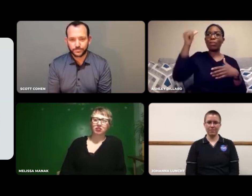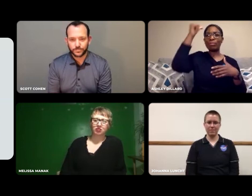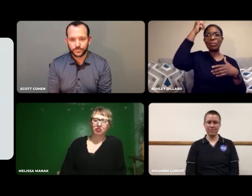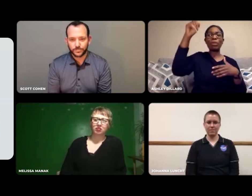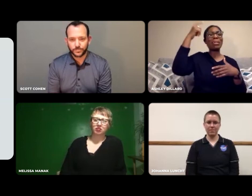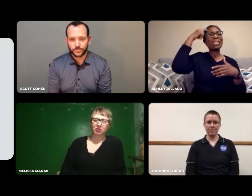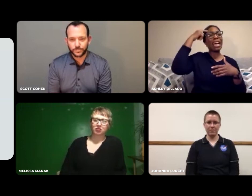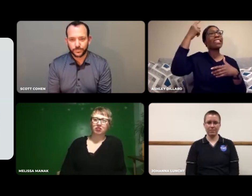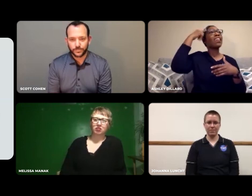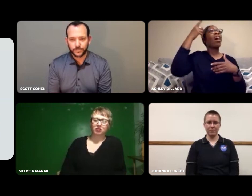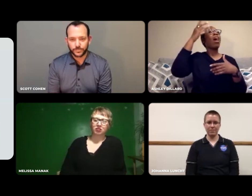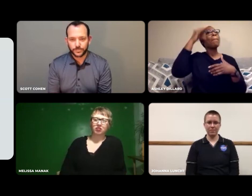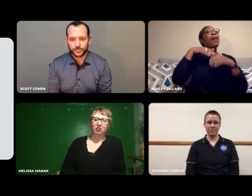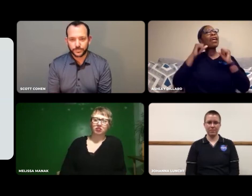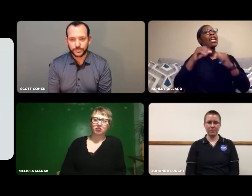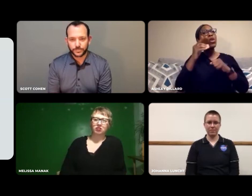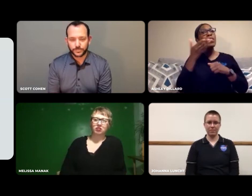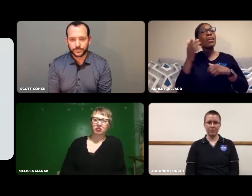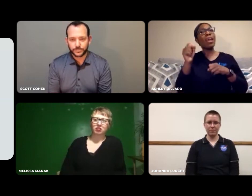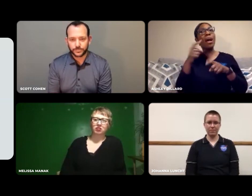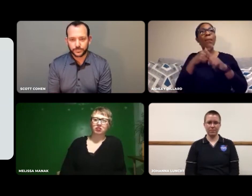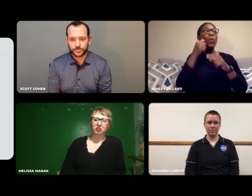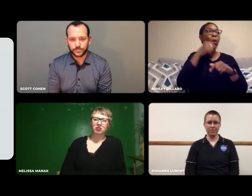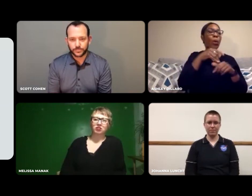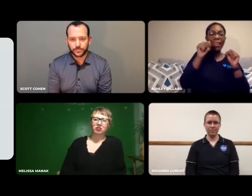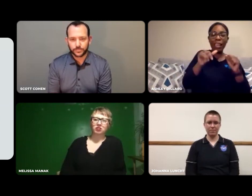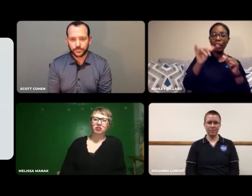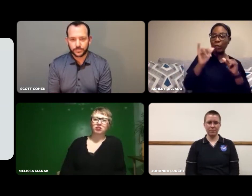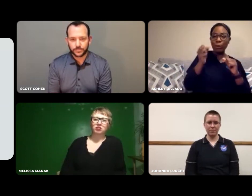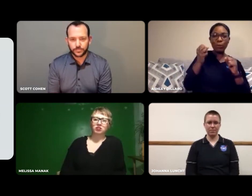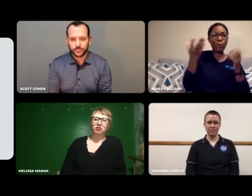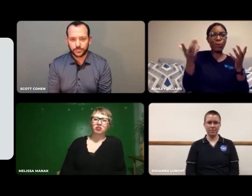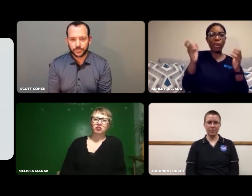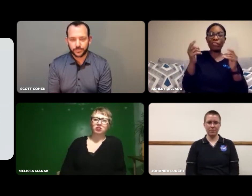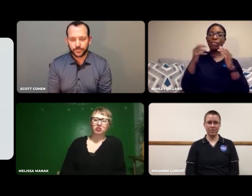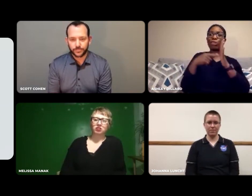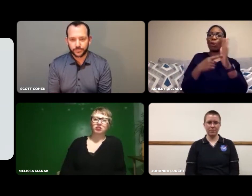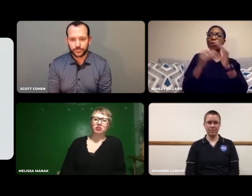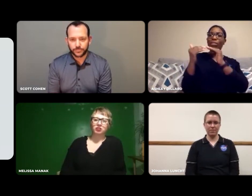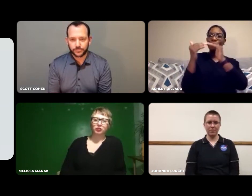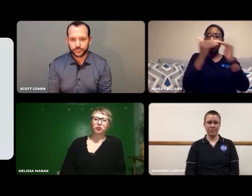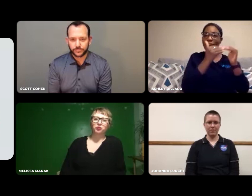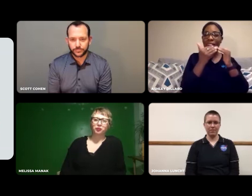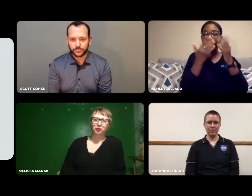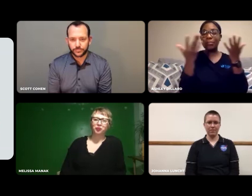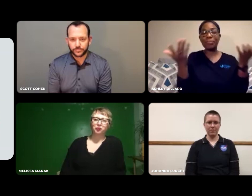Maybe people think men can do things, but women can too. You need to show equality.